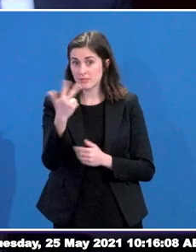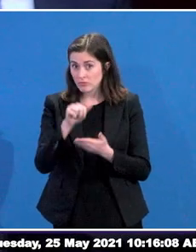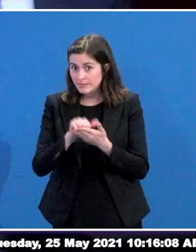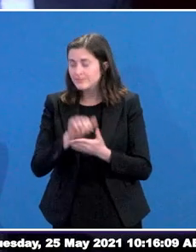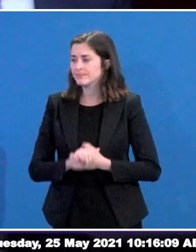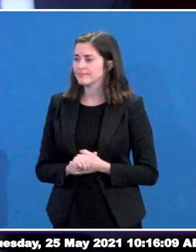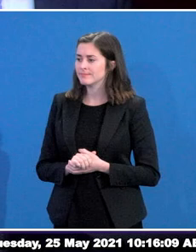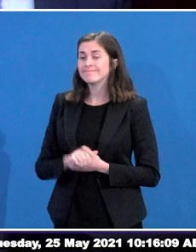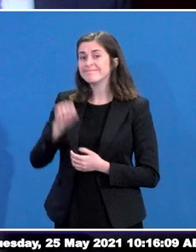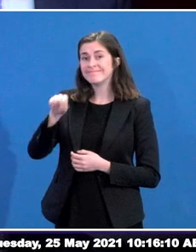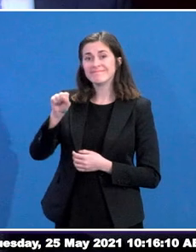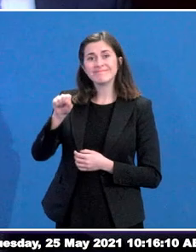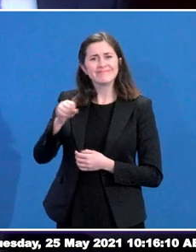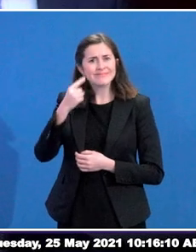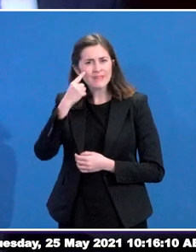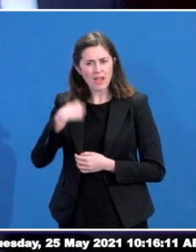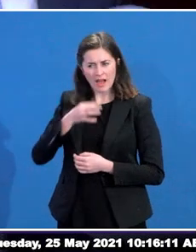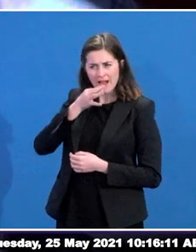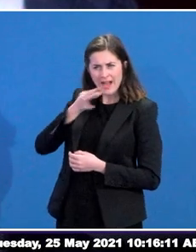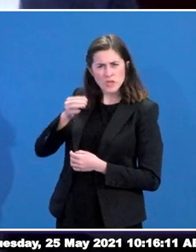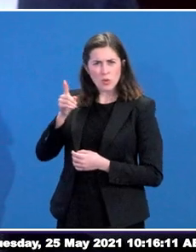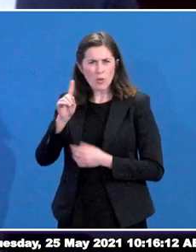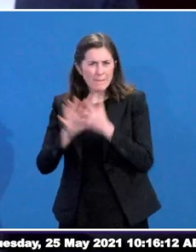You can see why I was asking about what they meant by a timely response.